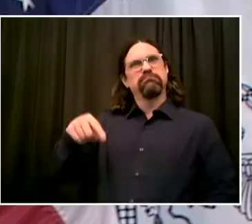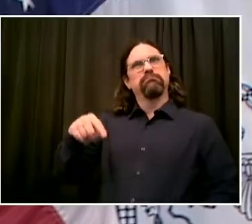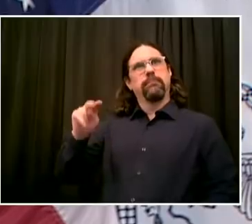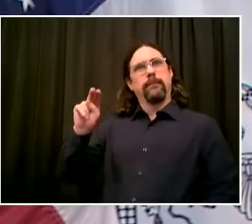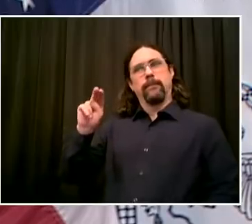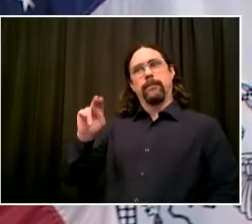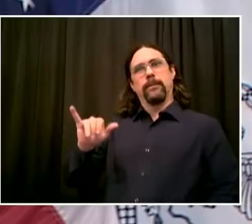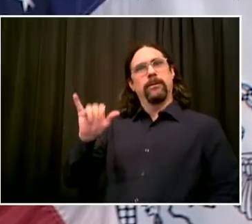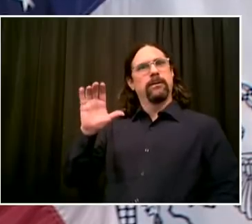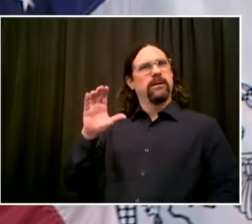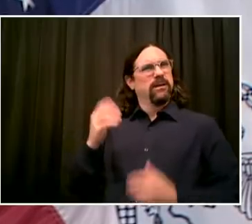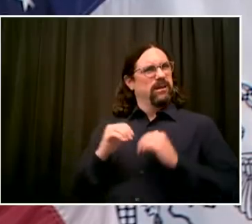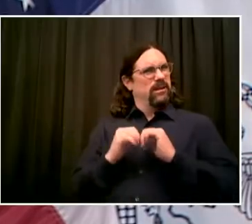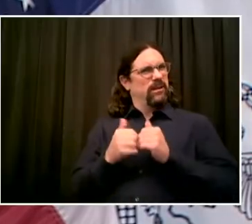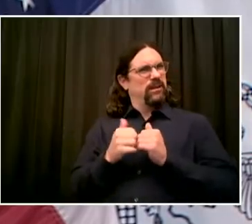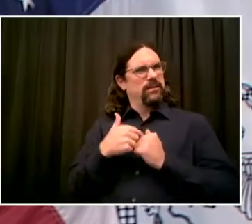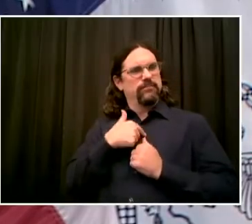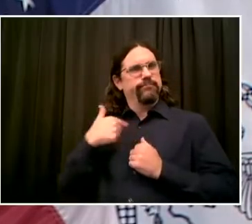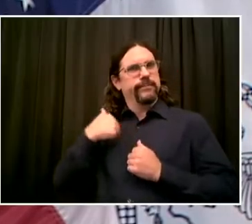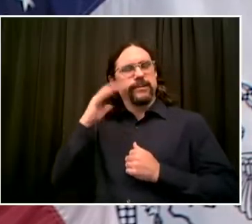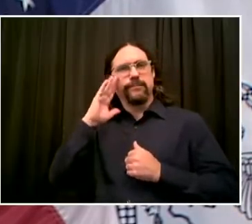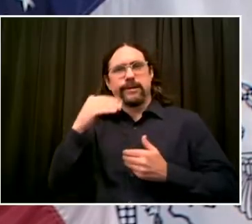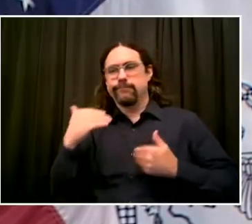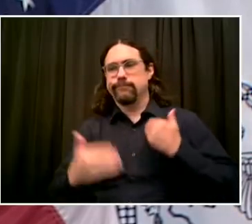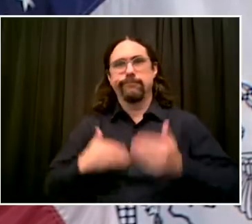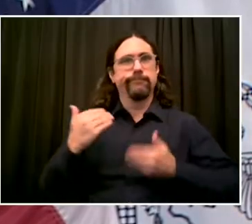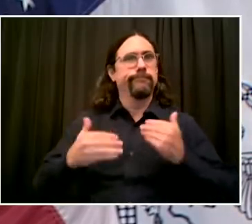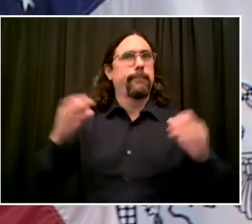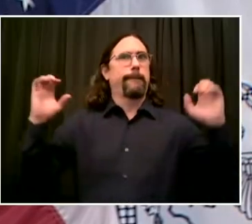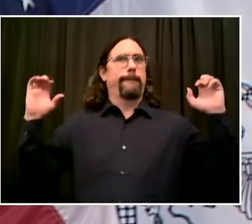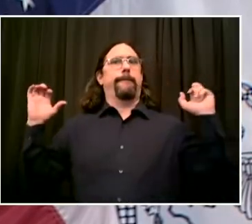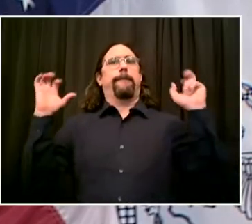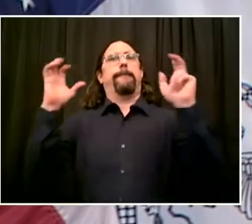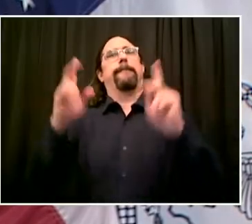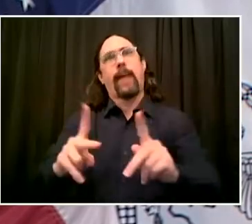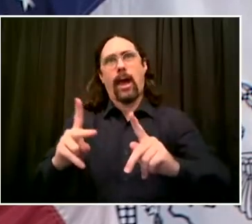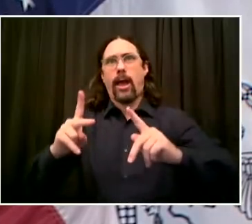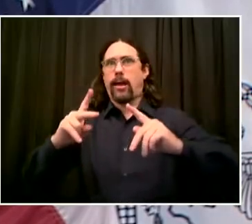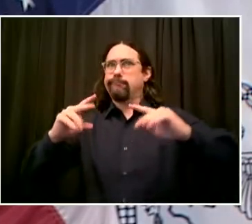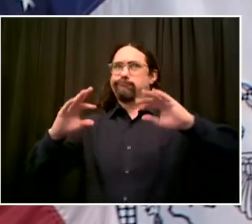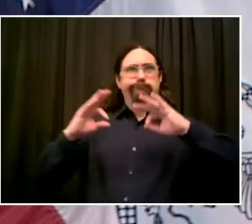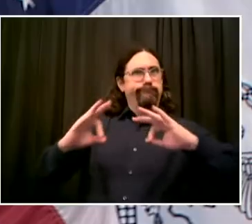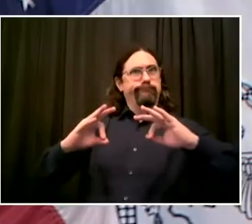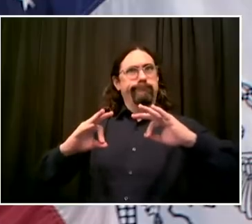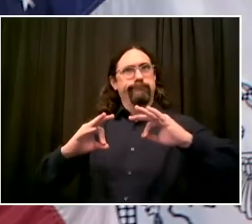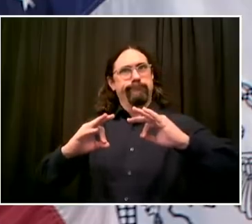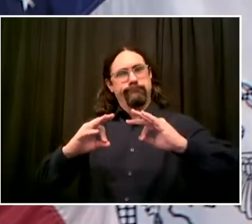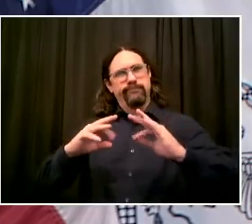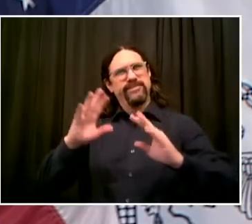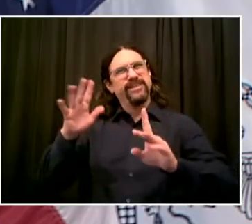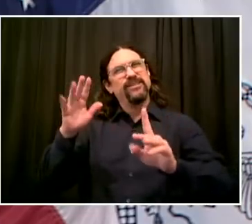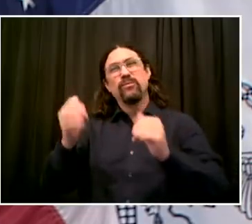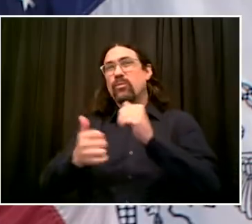NEED TO DO TO KEEP COMING BACK AT THE CITY. THE SINGLE BIGGEST PIECE OF THAT EQUATION IS REOPENING